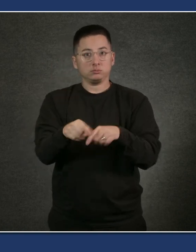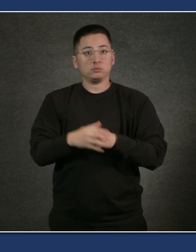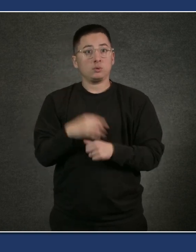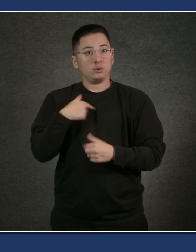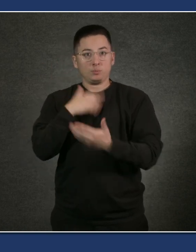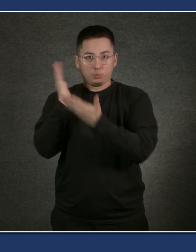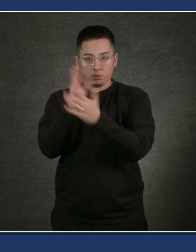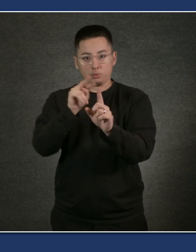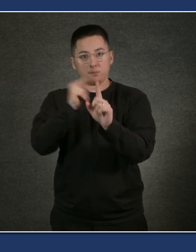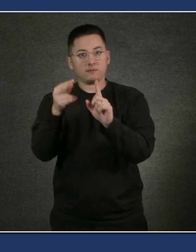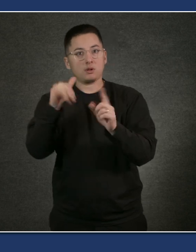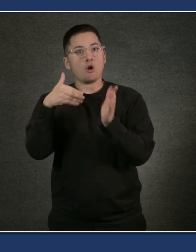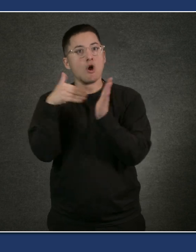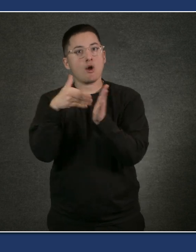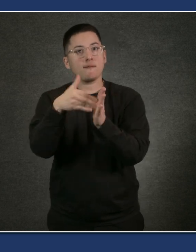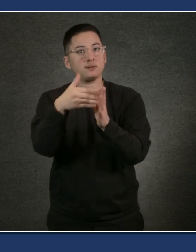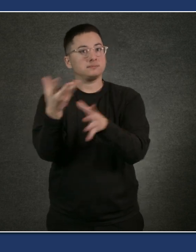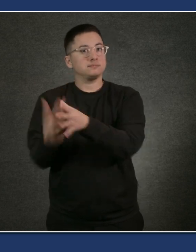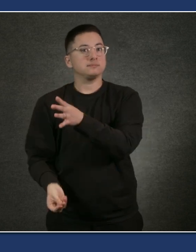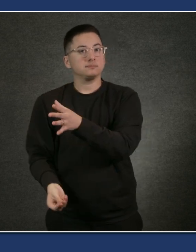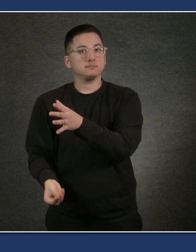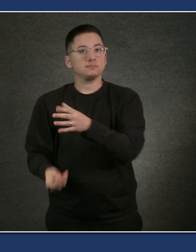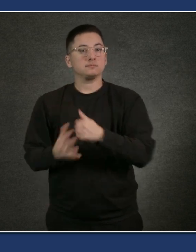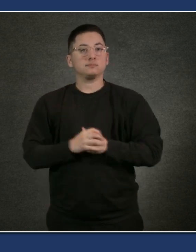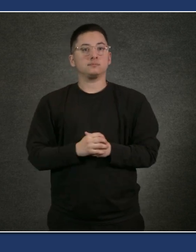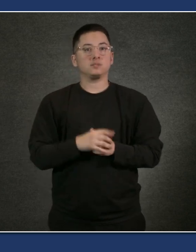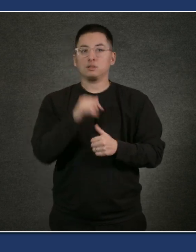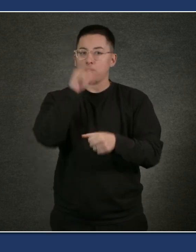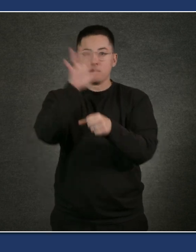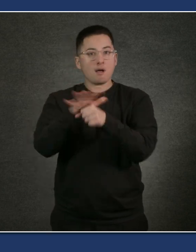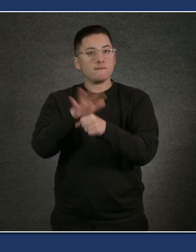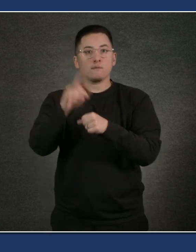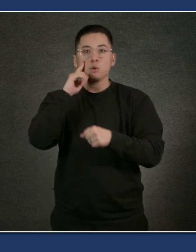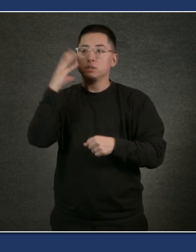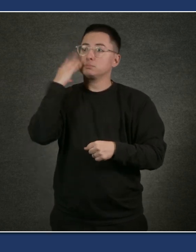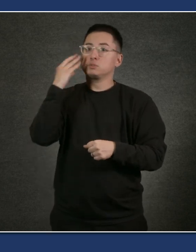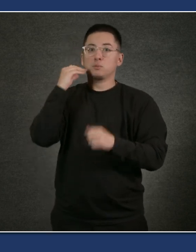It is not enough for the experiences of people with disabilities to be acknowledged by state leaders.